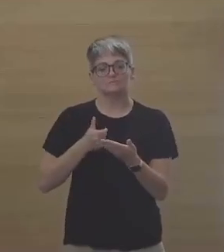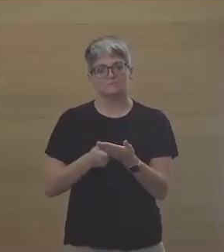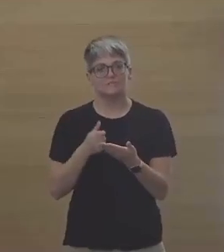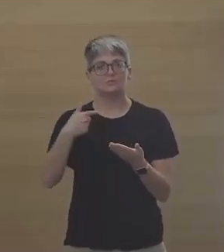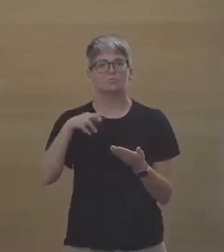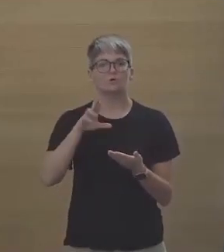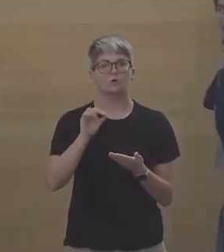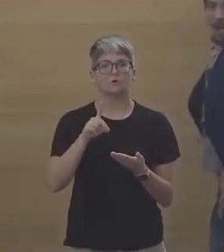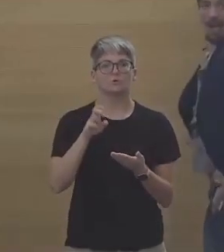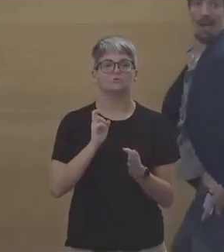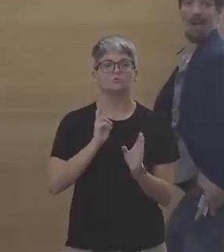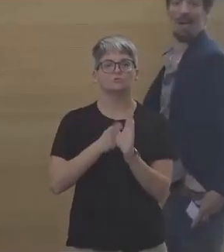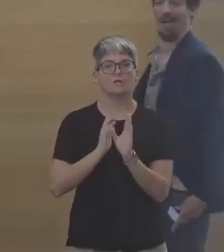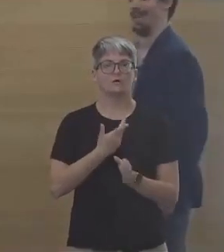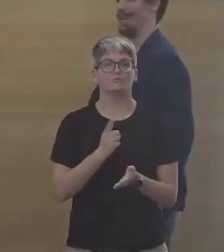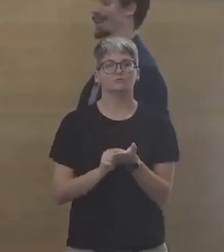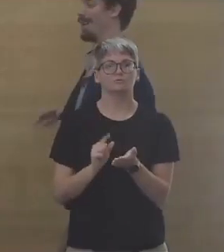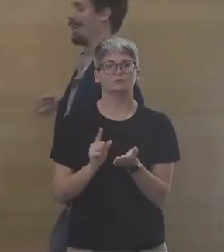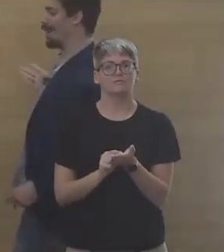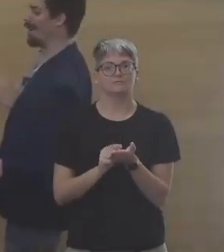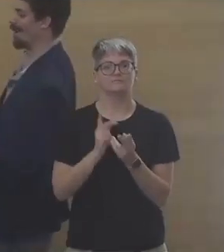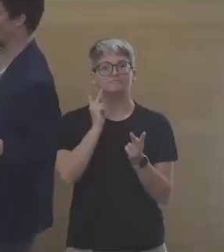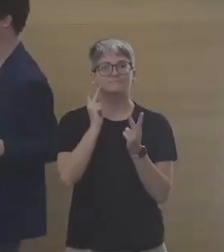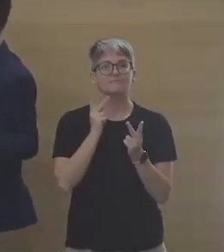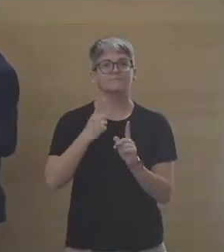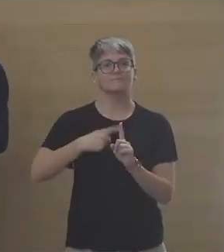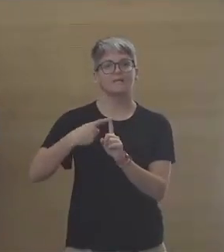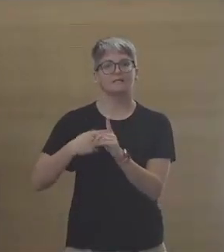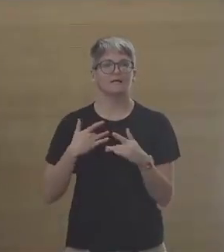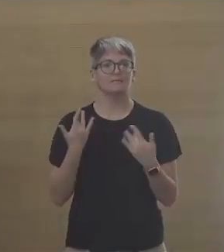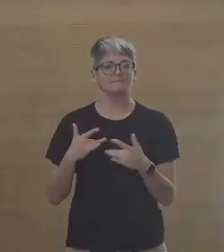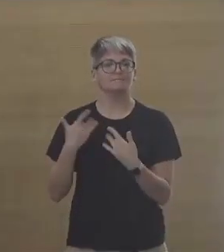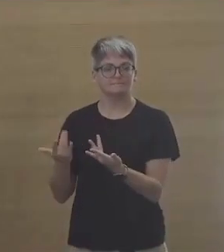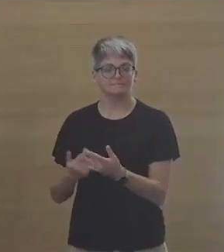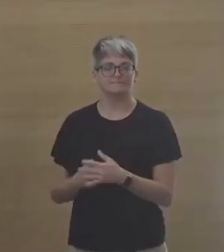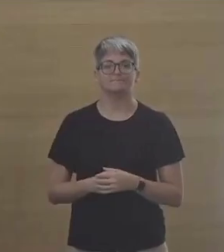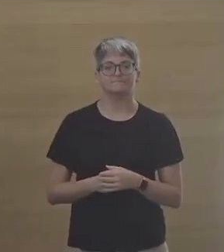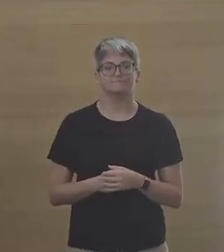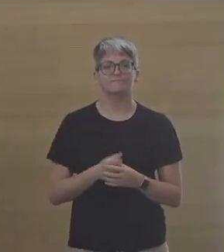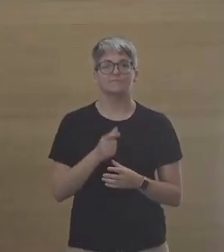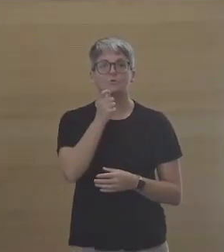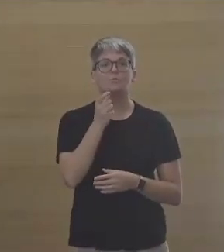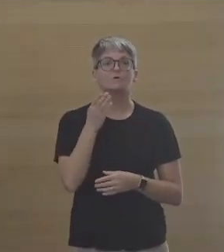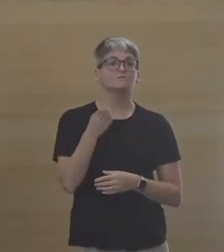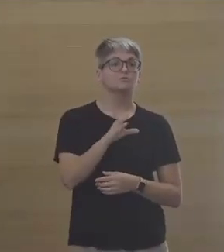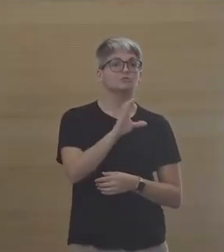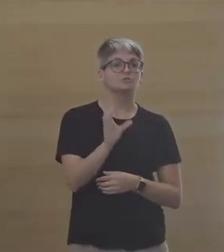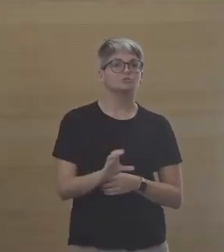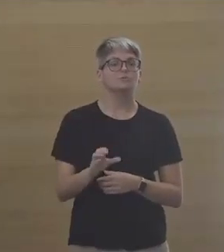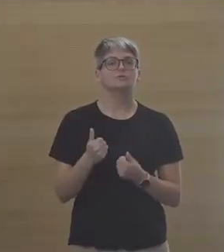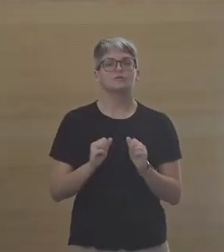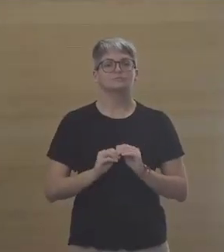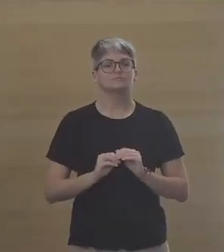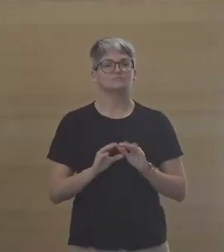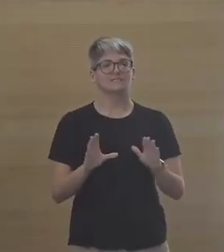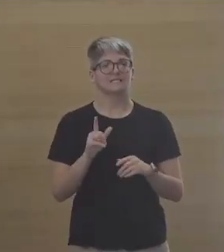our newsletter to find out monthly updates. For those on the Zoom, we can try to e mail out a link to that.